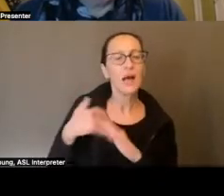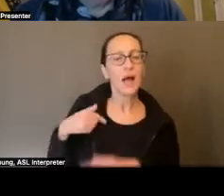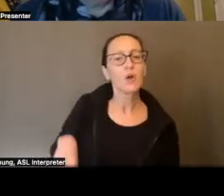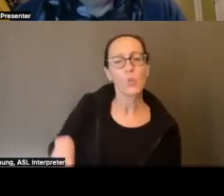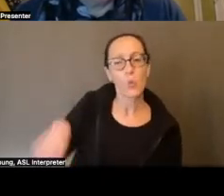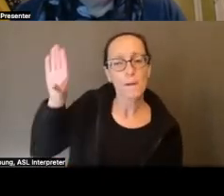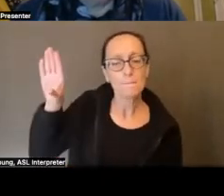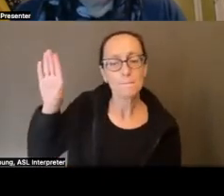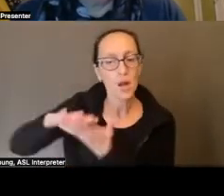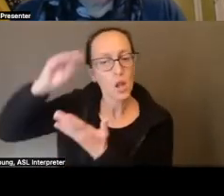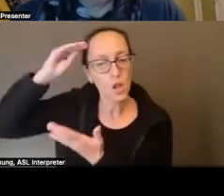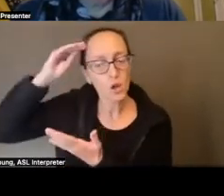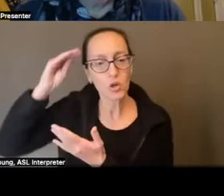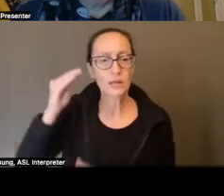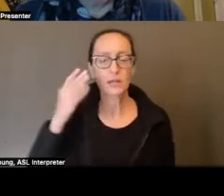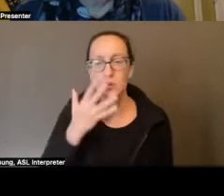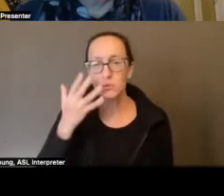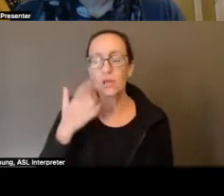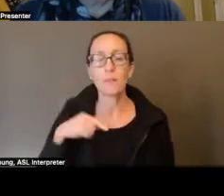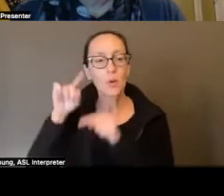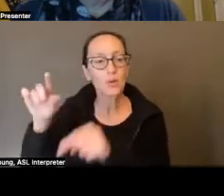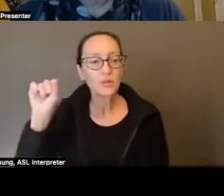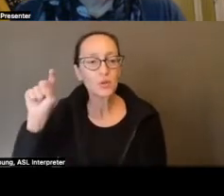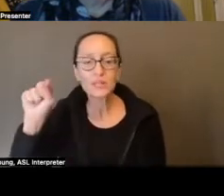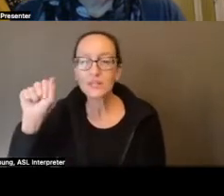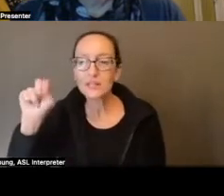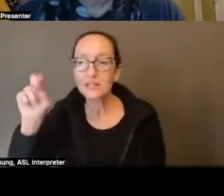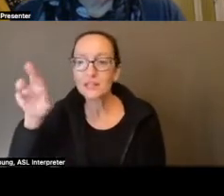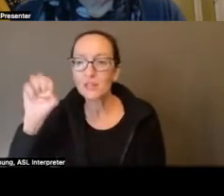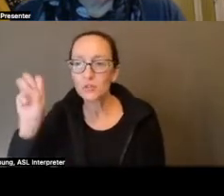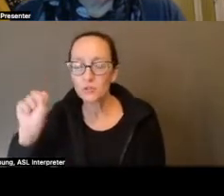I went to St. Andrews University in Laurinburg, North Carolina.